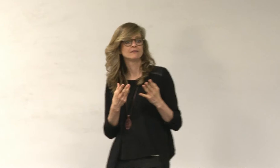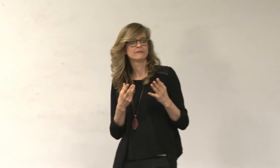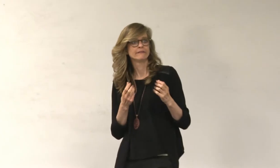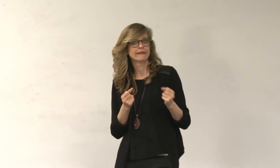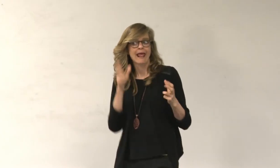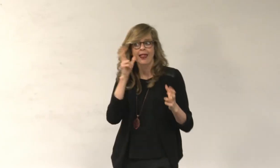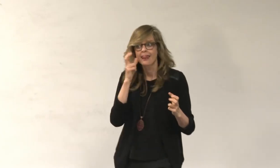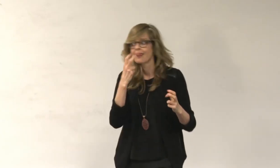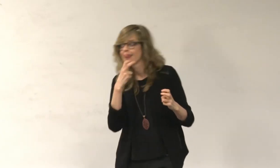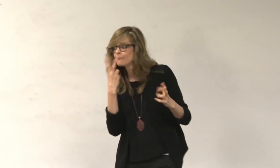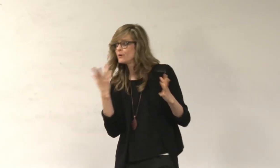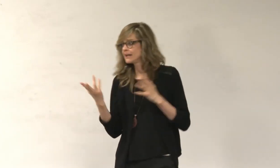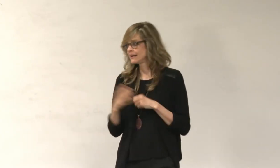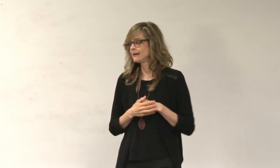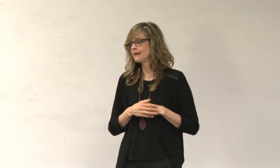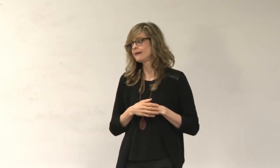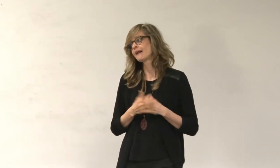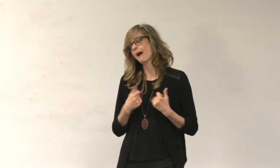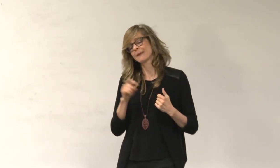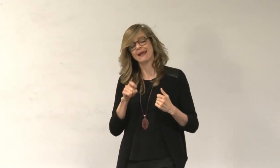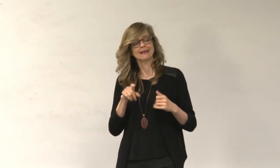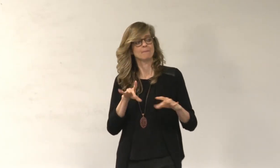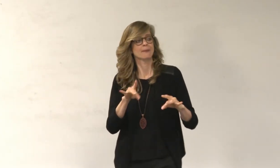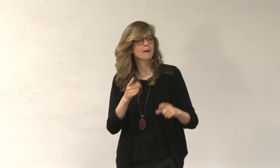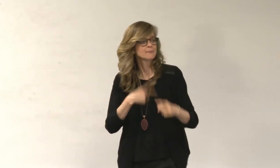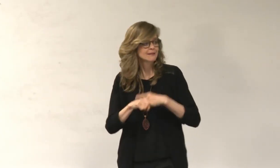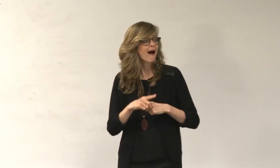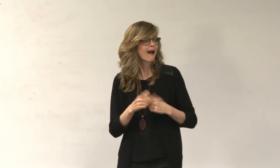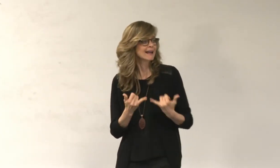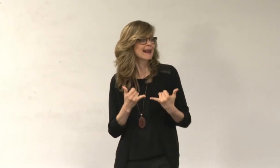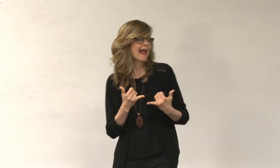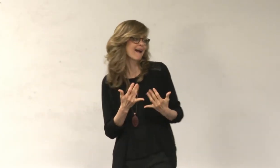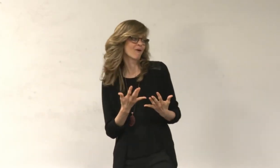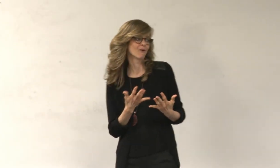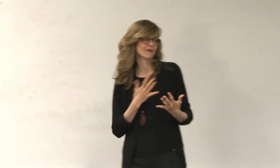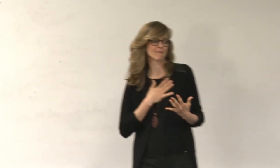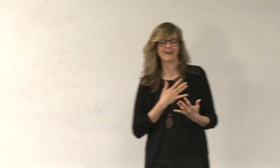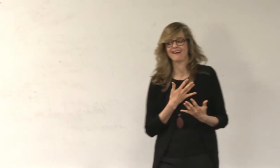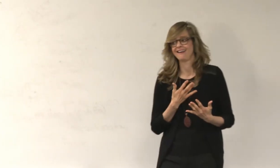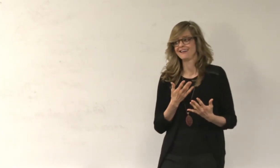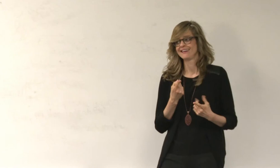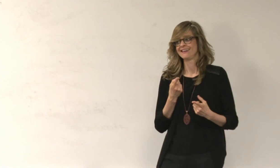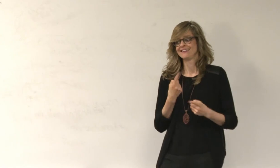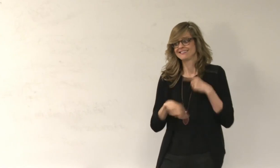I NO LONGER HAD TO WORRY ABOUT TRYING TO HEAR THE PEOPLE WHO I SPOKE WITH OR LIPREAD THEM,